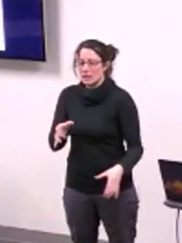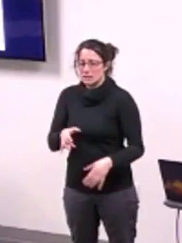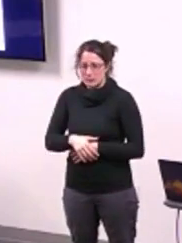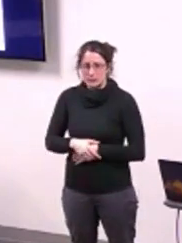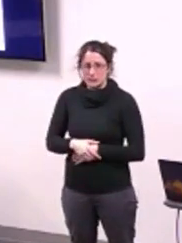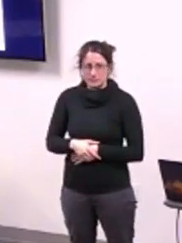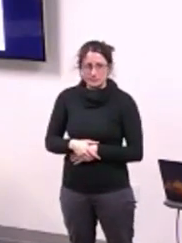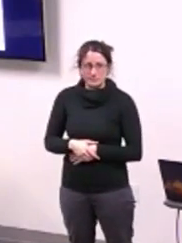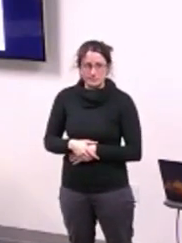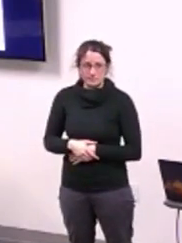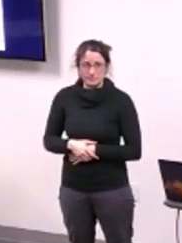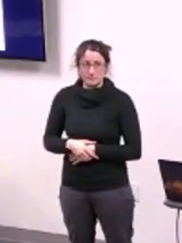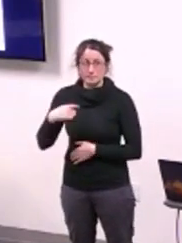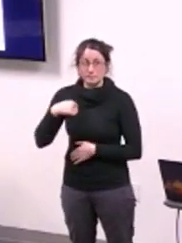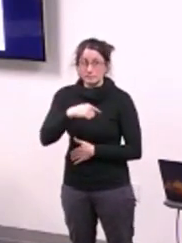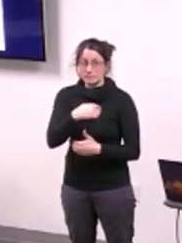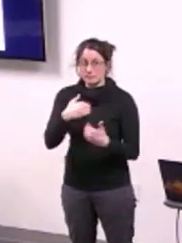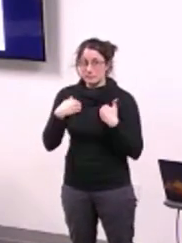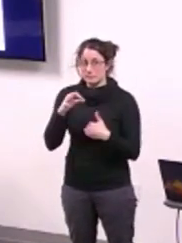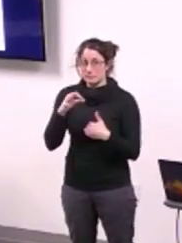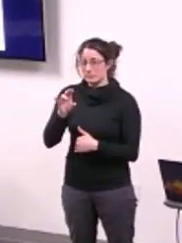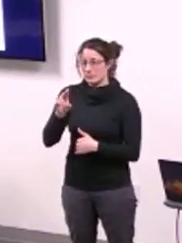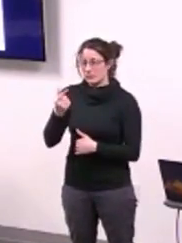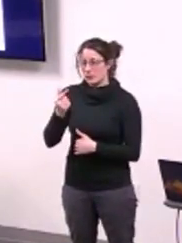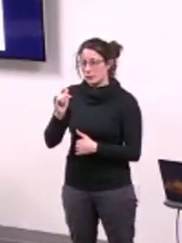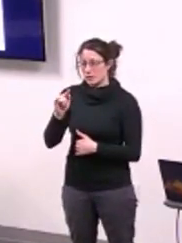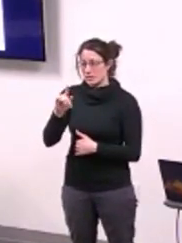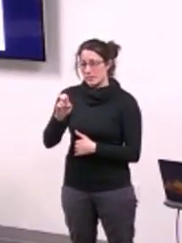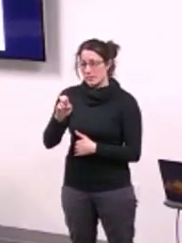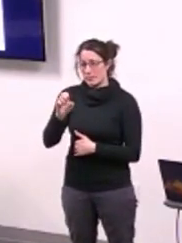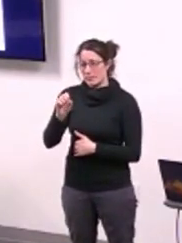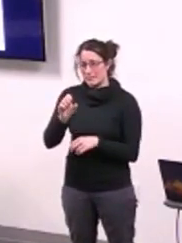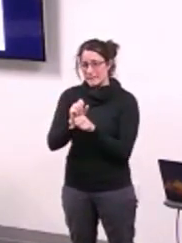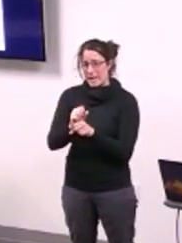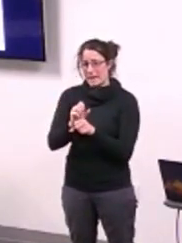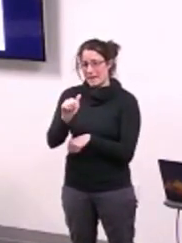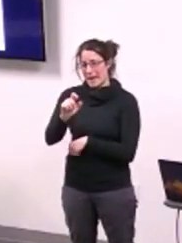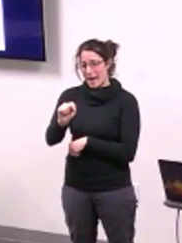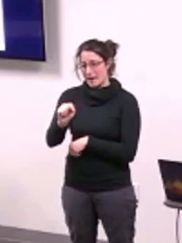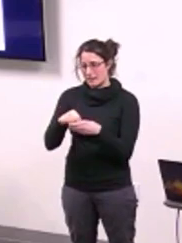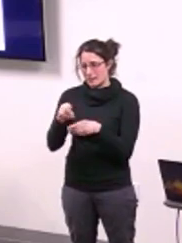We have Fugitive Slave Acts in the United States. There were two main ones.